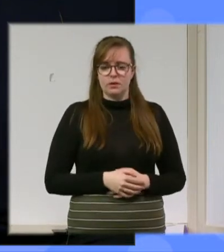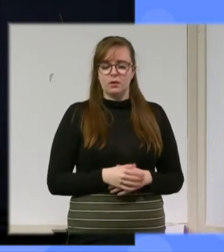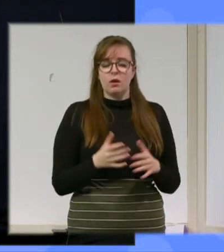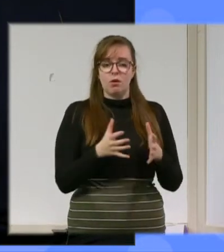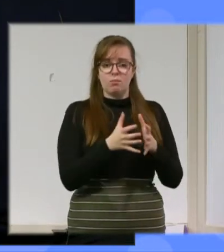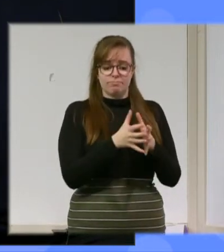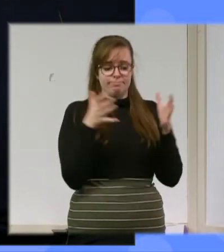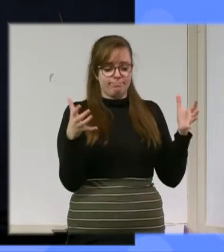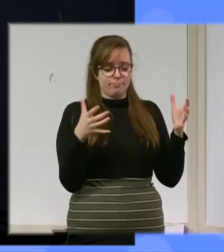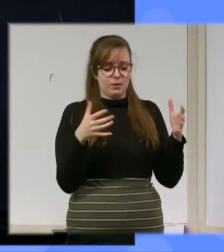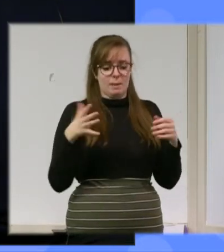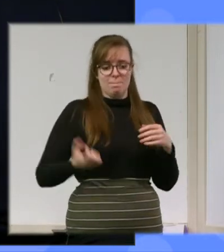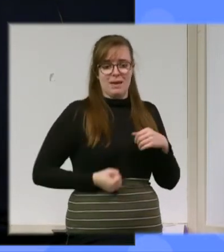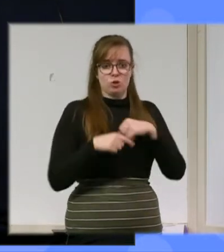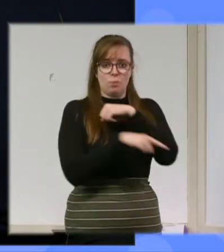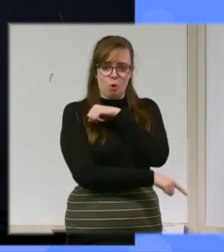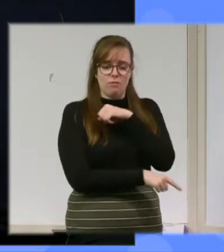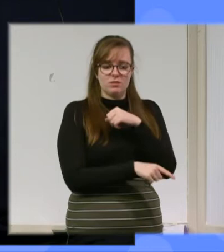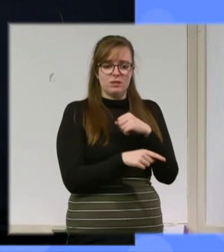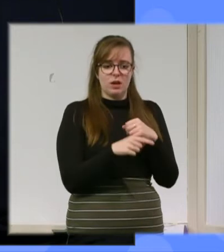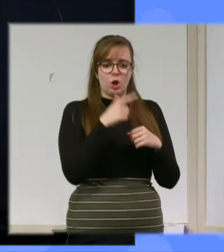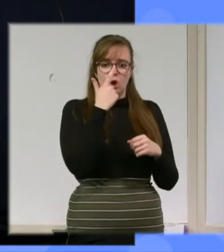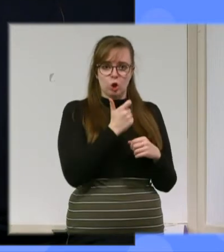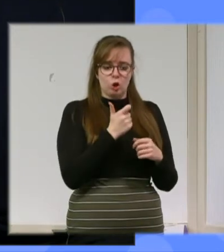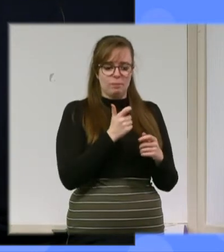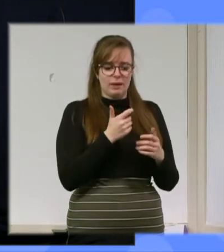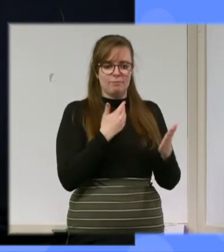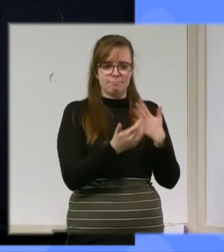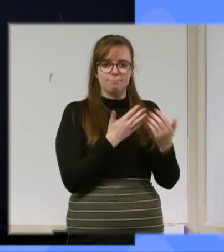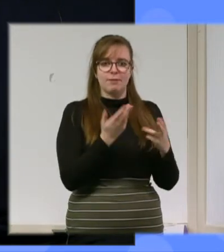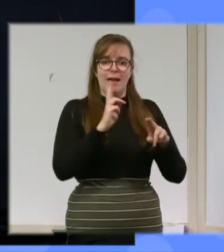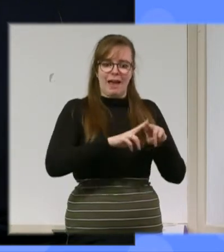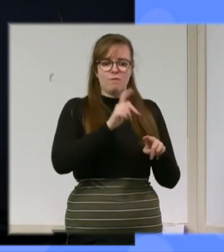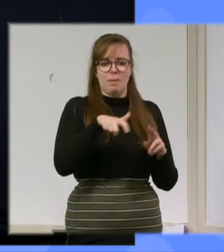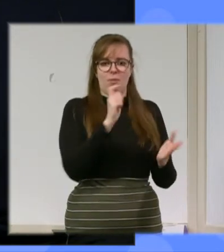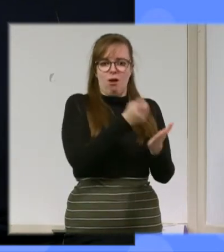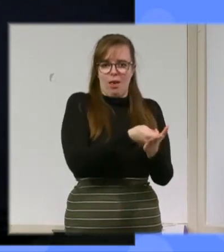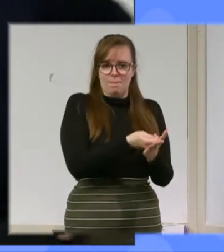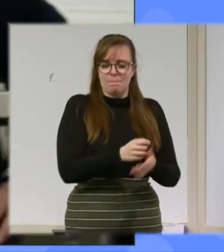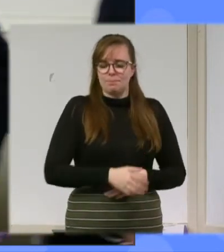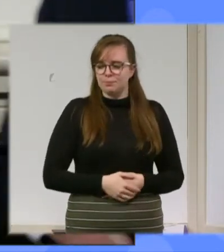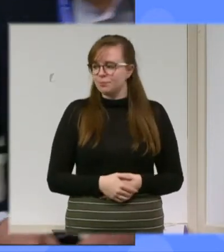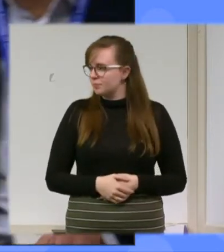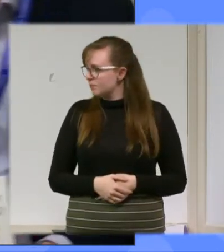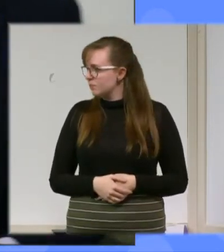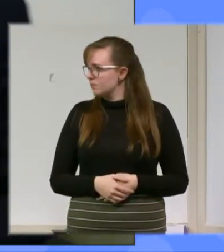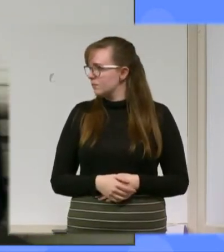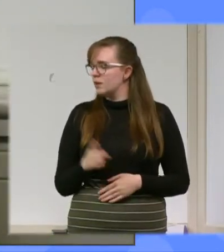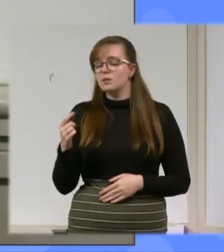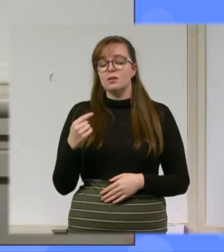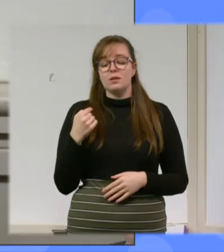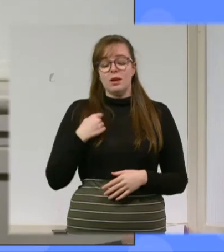it could be addressed if people clean to what they're entitled to final point